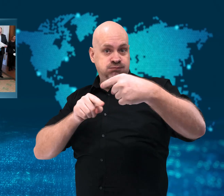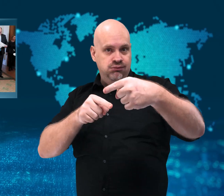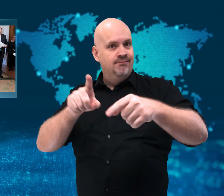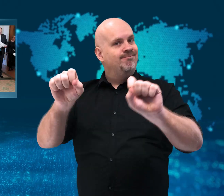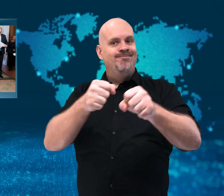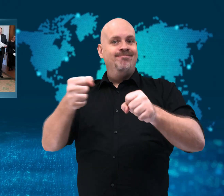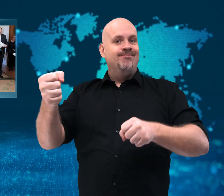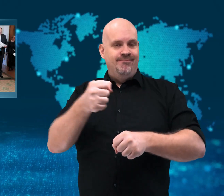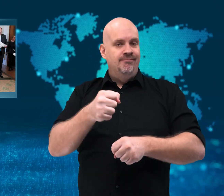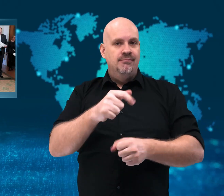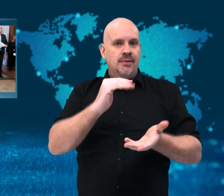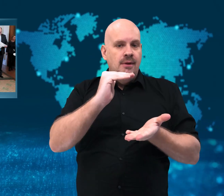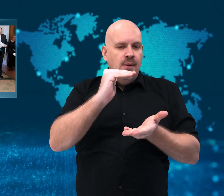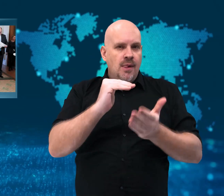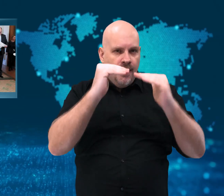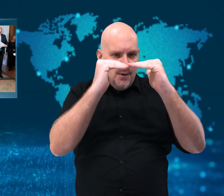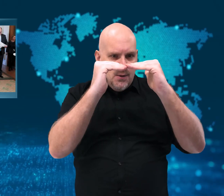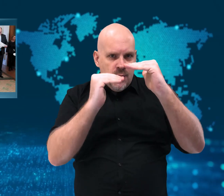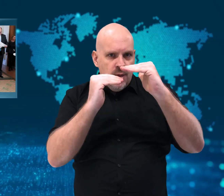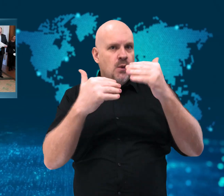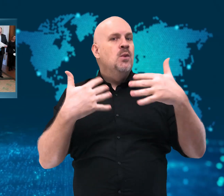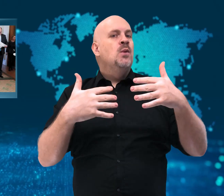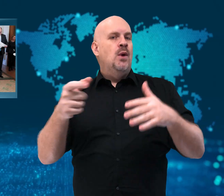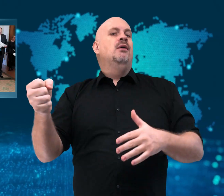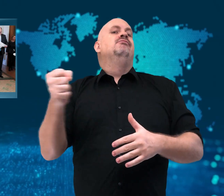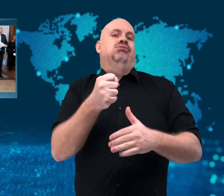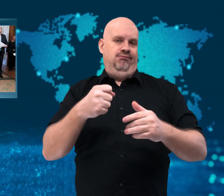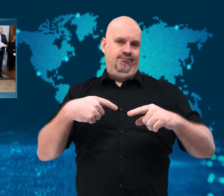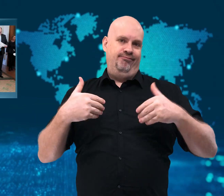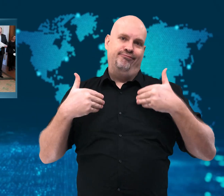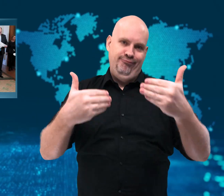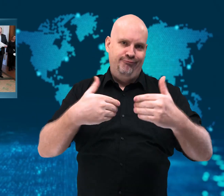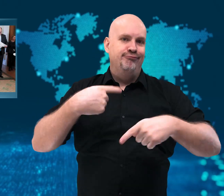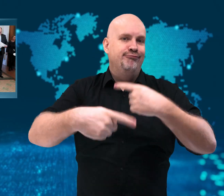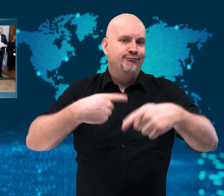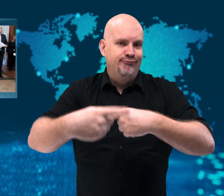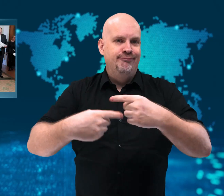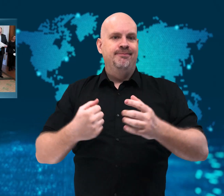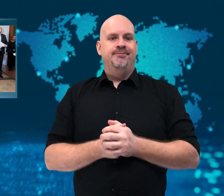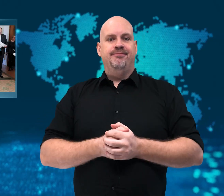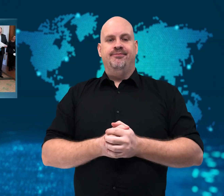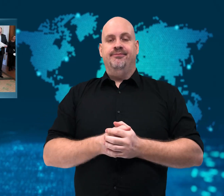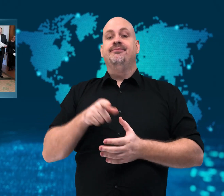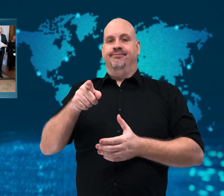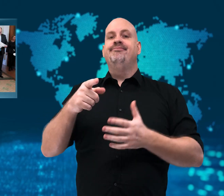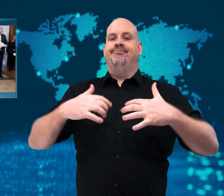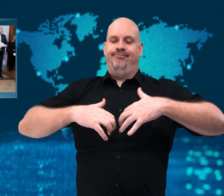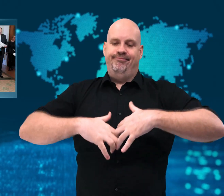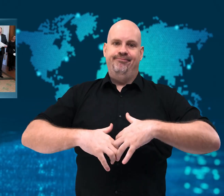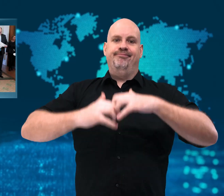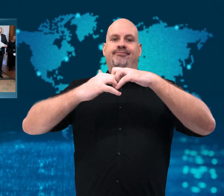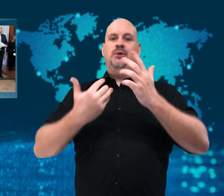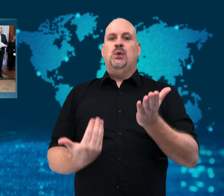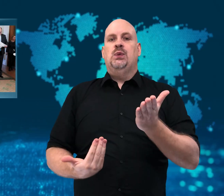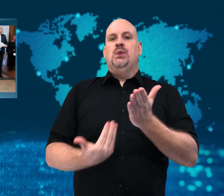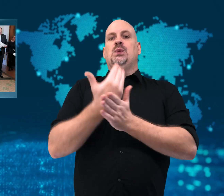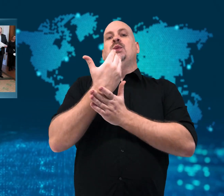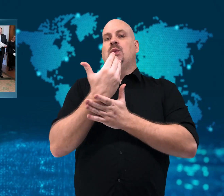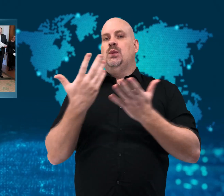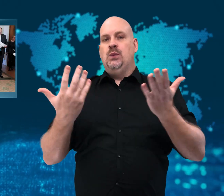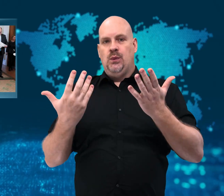She has formed a new, one-party, minority government.